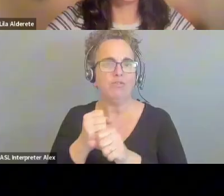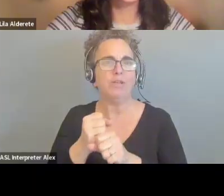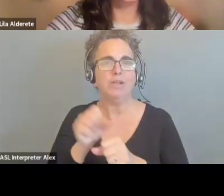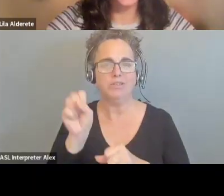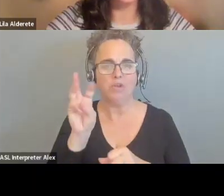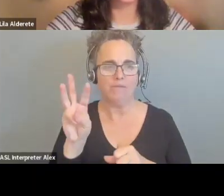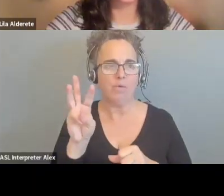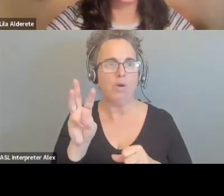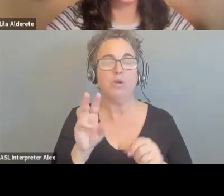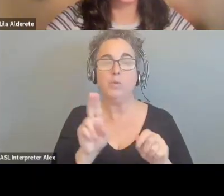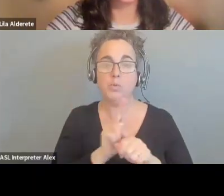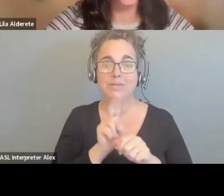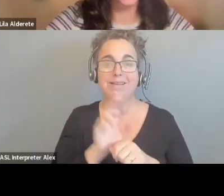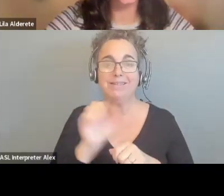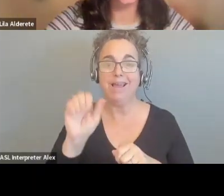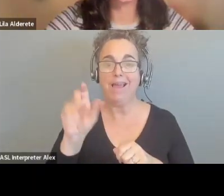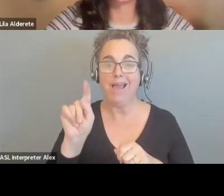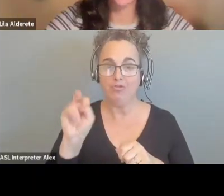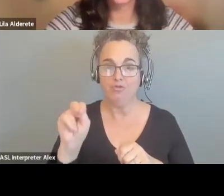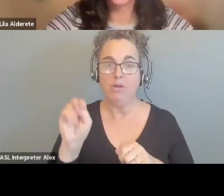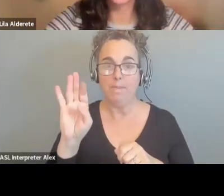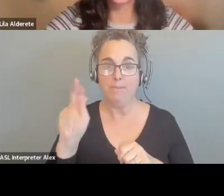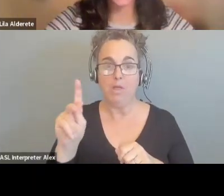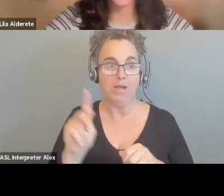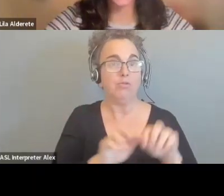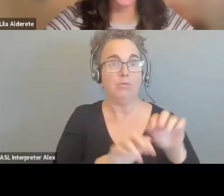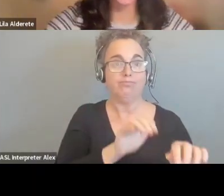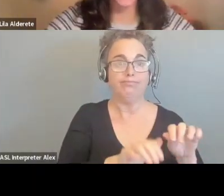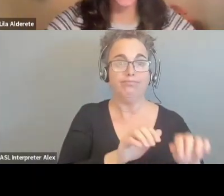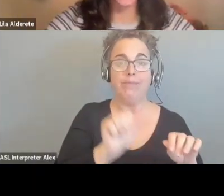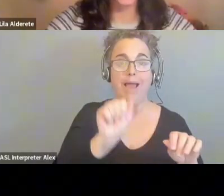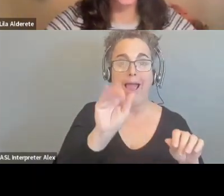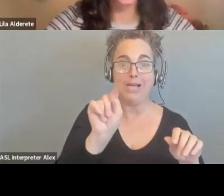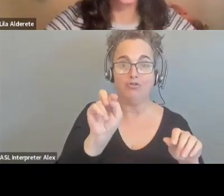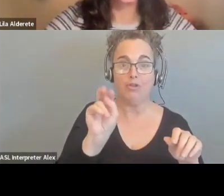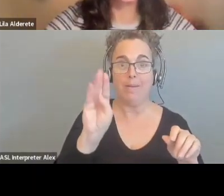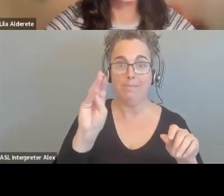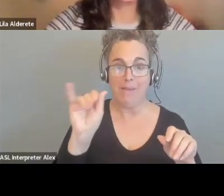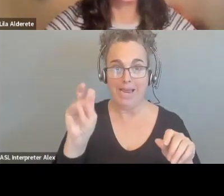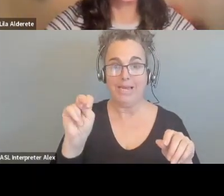So first you type in the command action main, you hit the generate button,